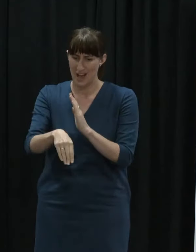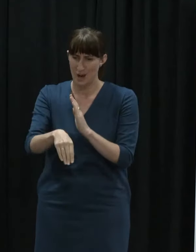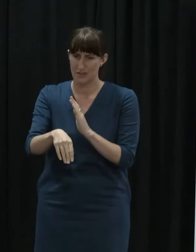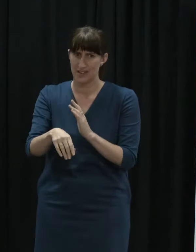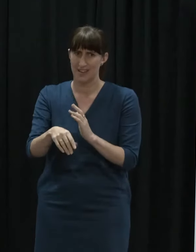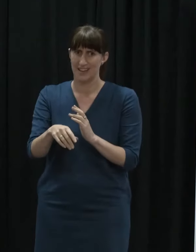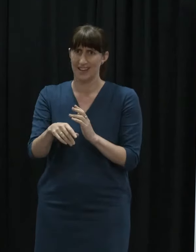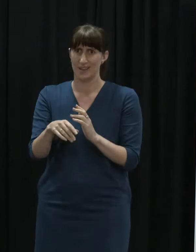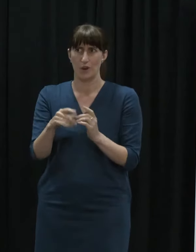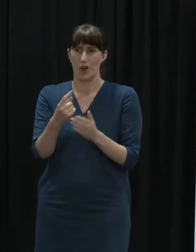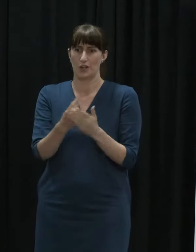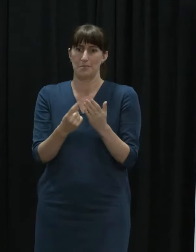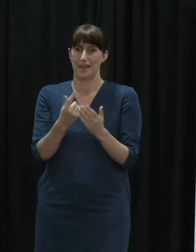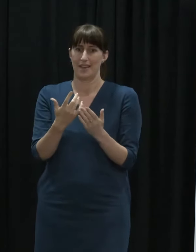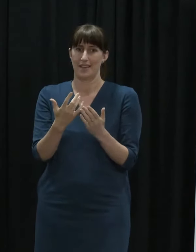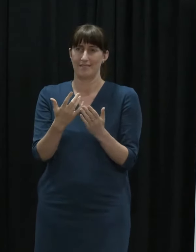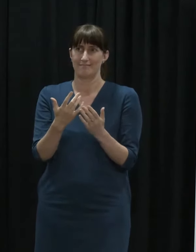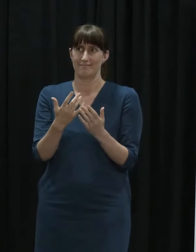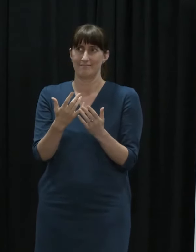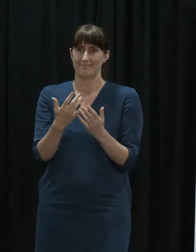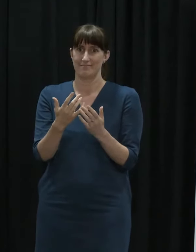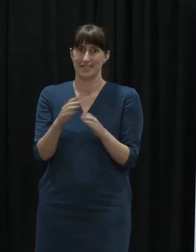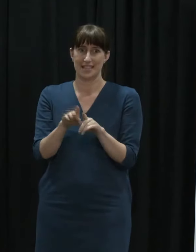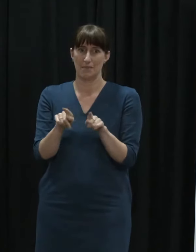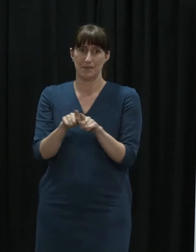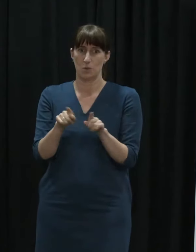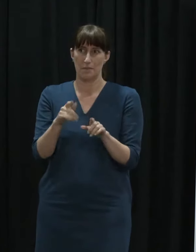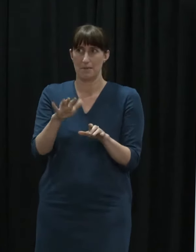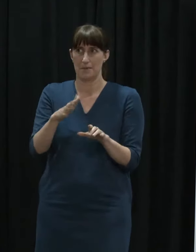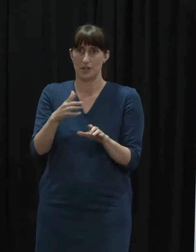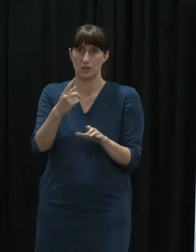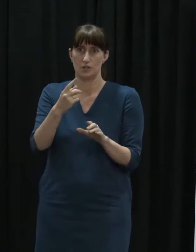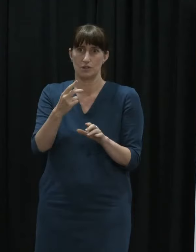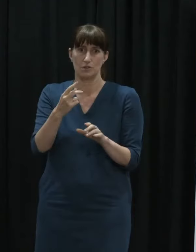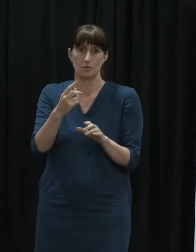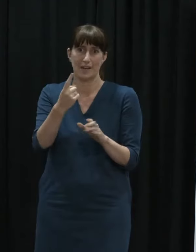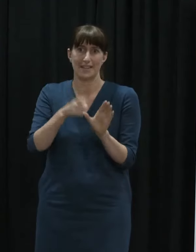against one year. If you had a fall that took us